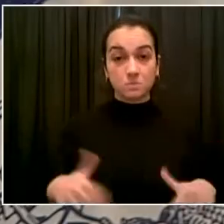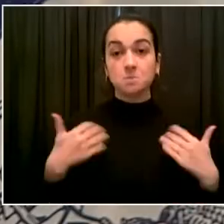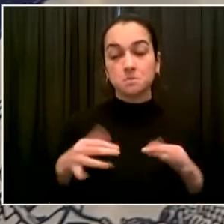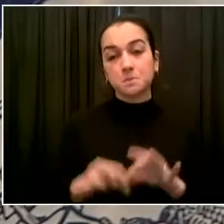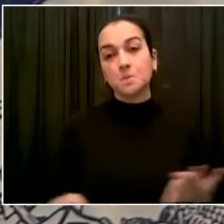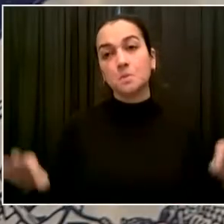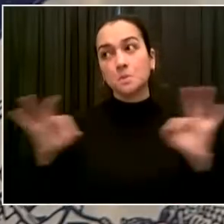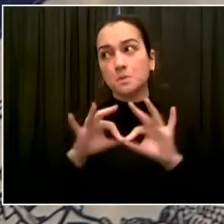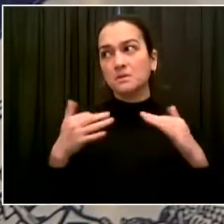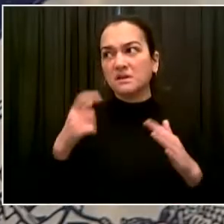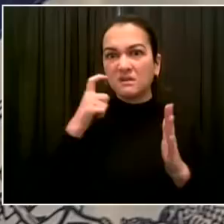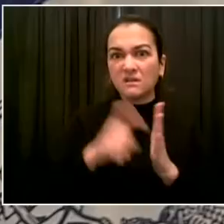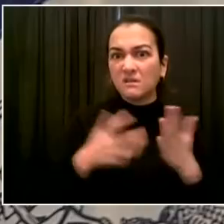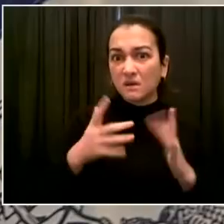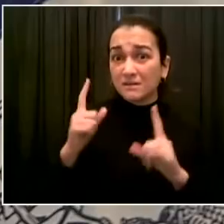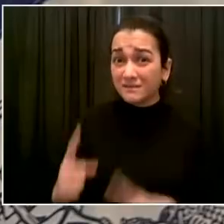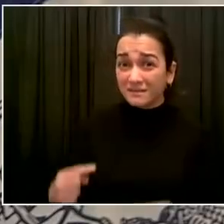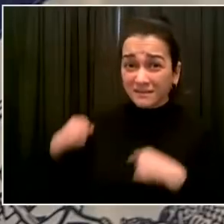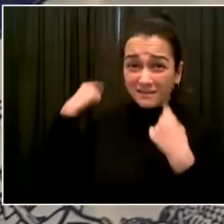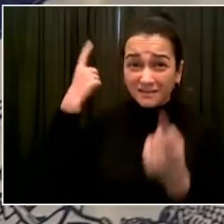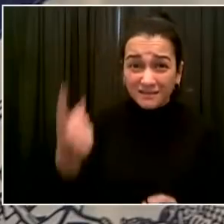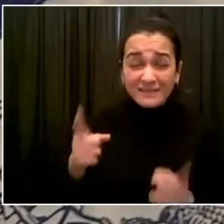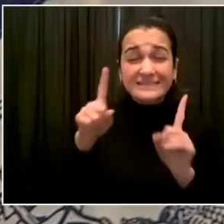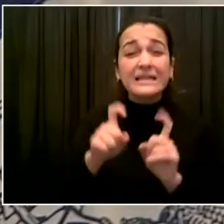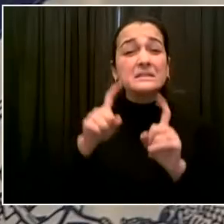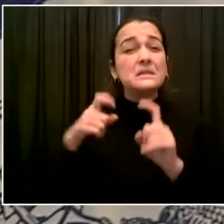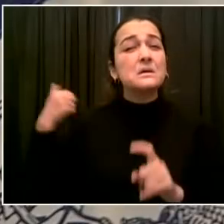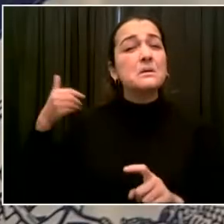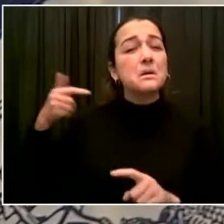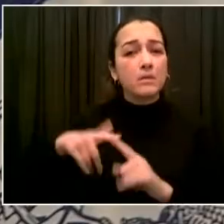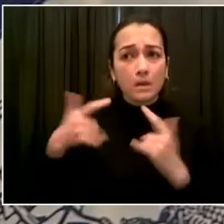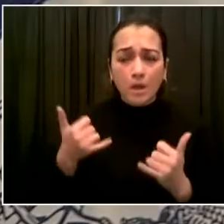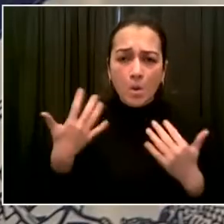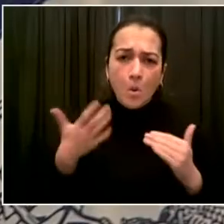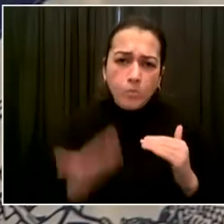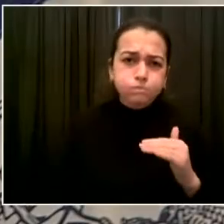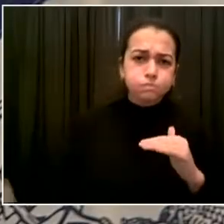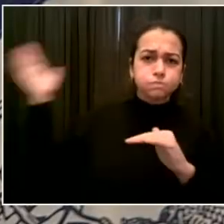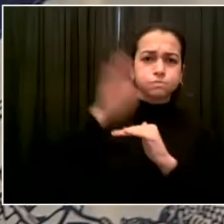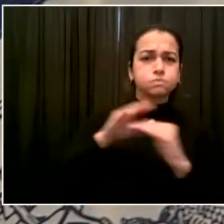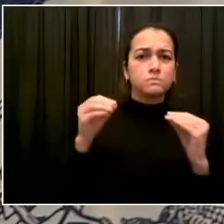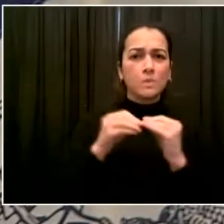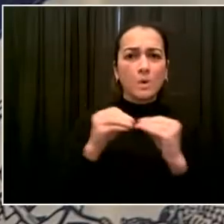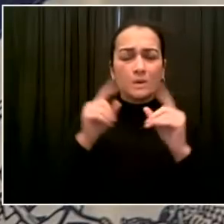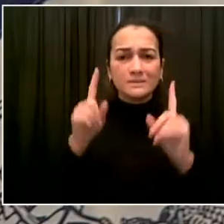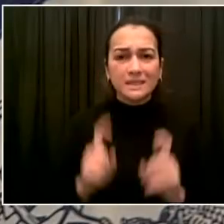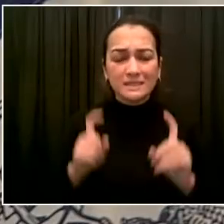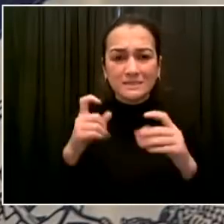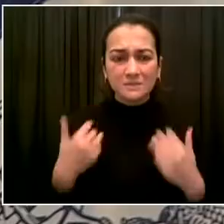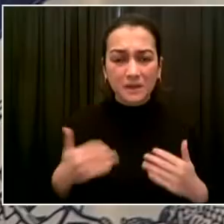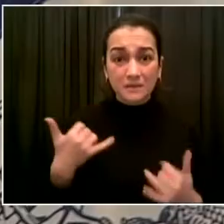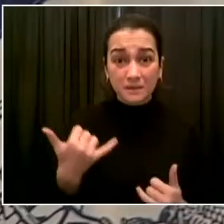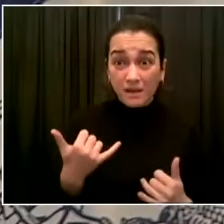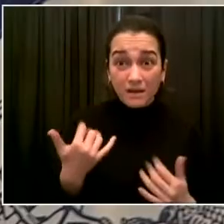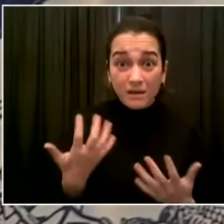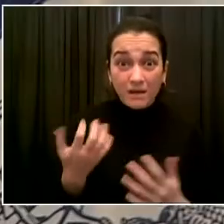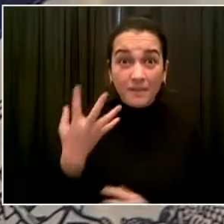TESTG INMORE PEOPLE THAN EVER, 130,000 PLUS DAILY IN